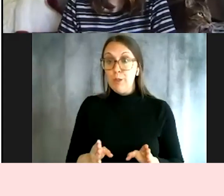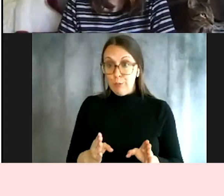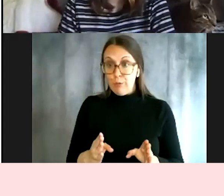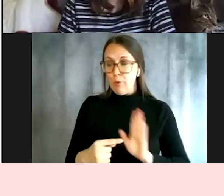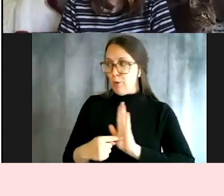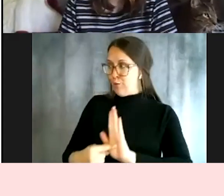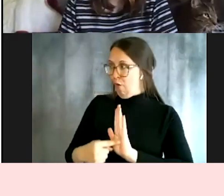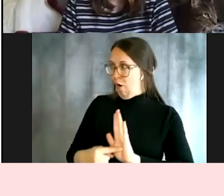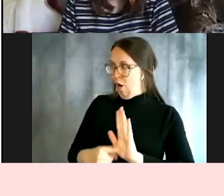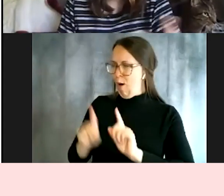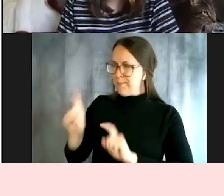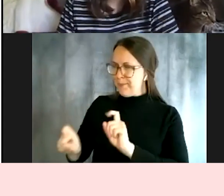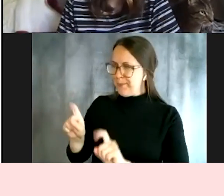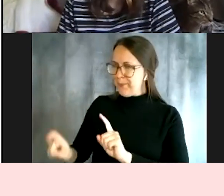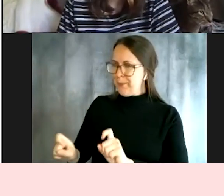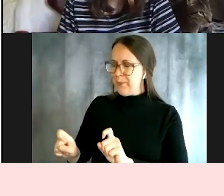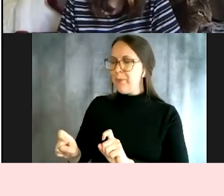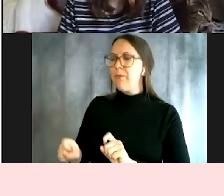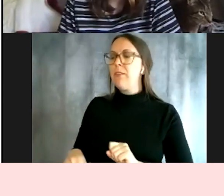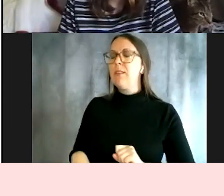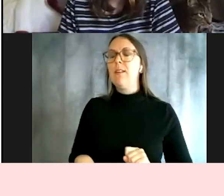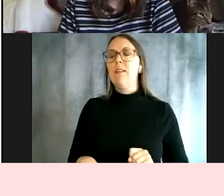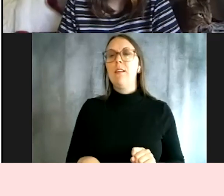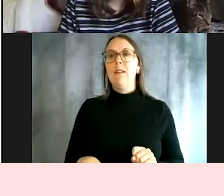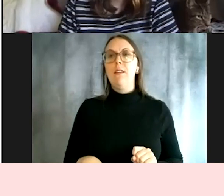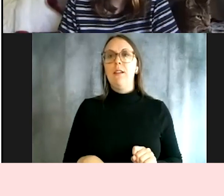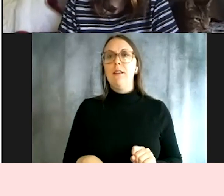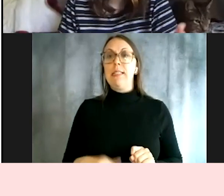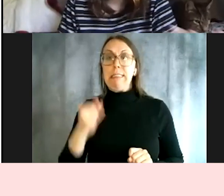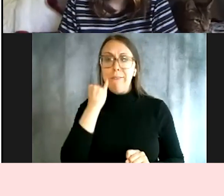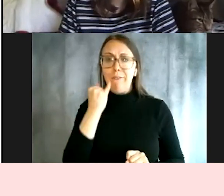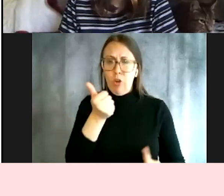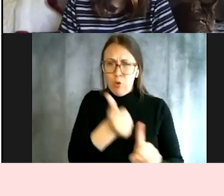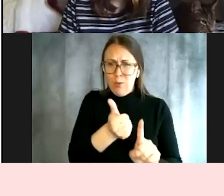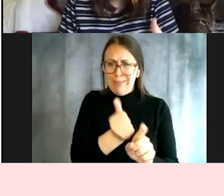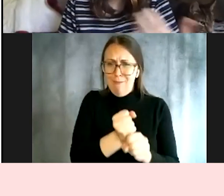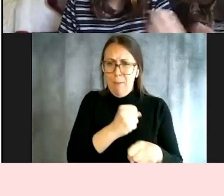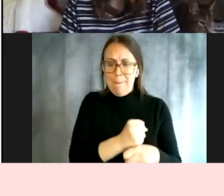makes sense because you've been looking at this project for weeks, maybe months, and it's good